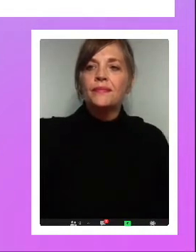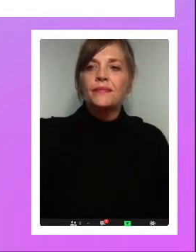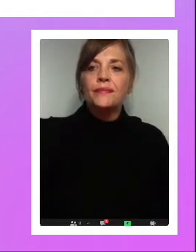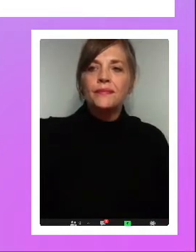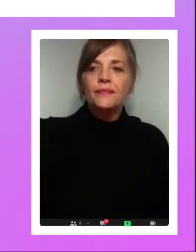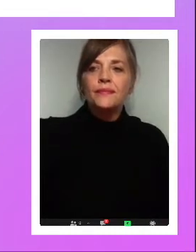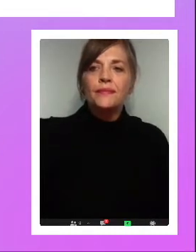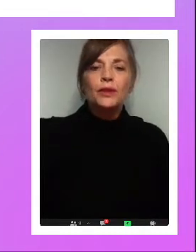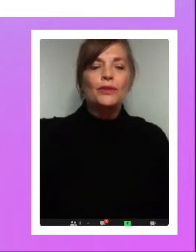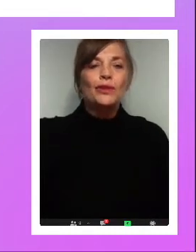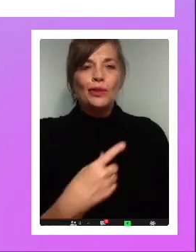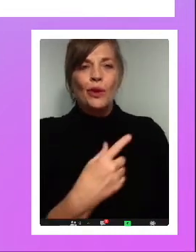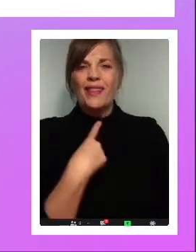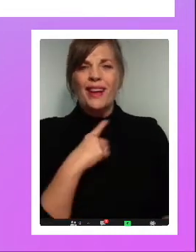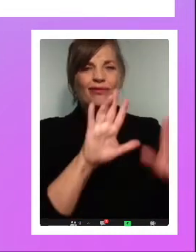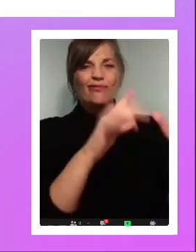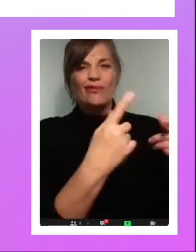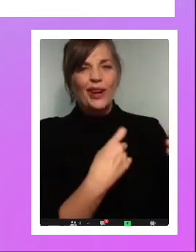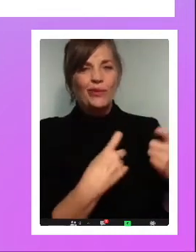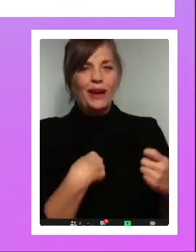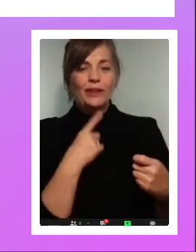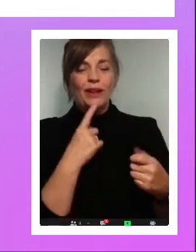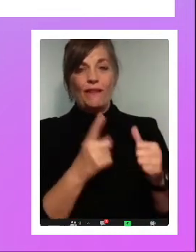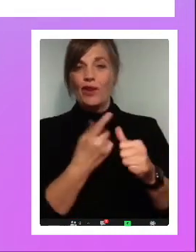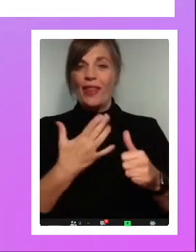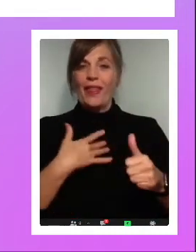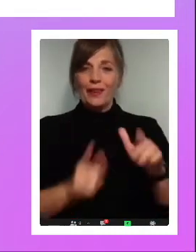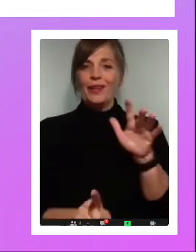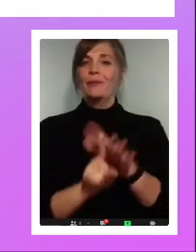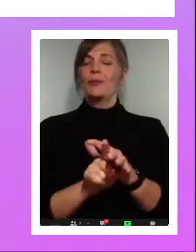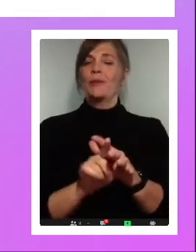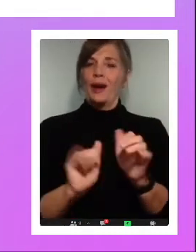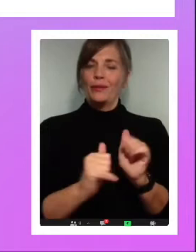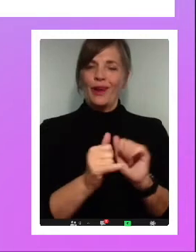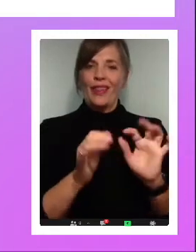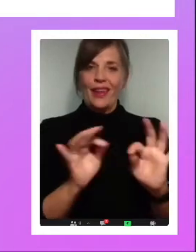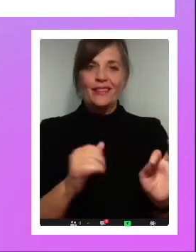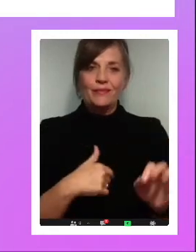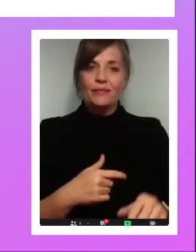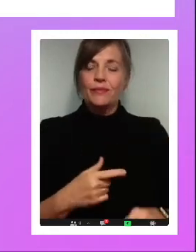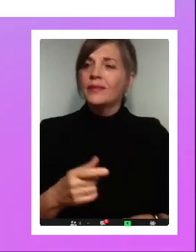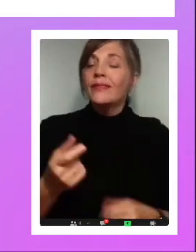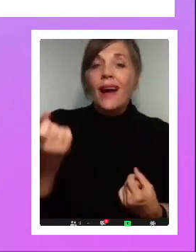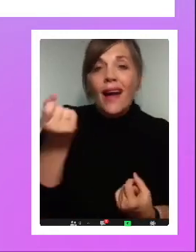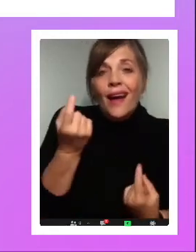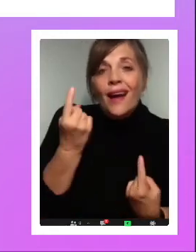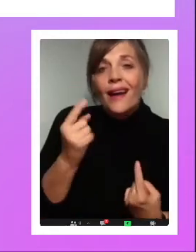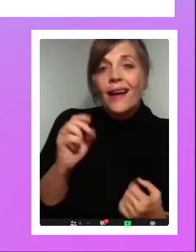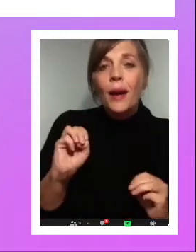Yeah, fantastic yeah. I know empathy right is a significant driver